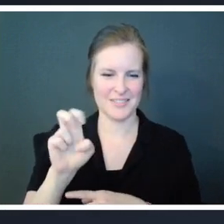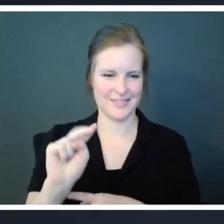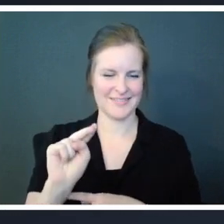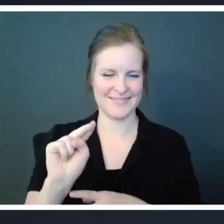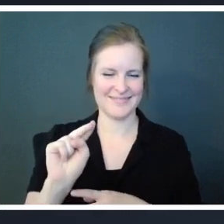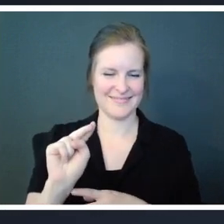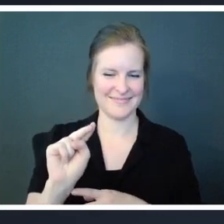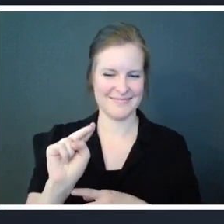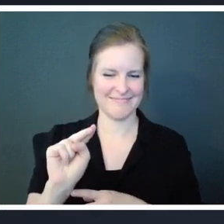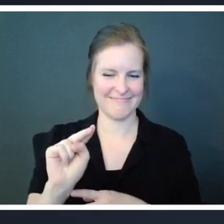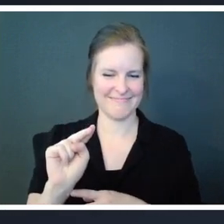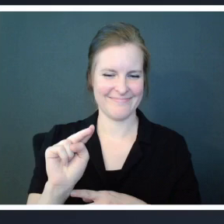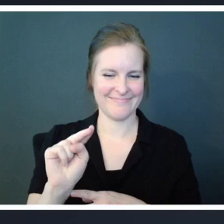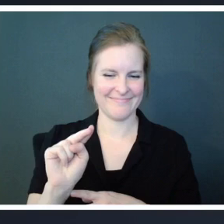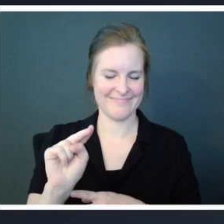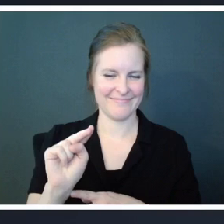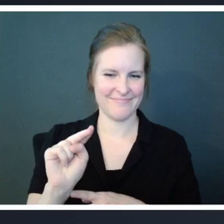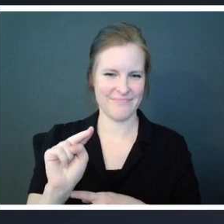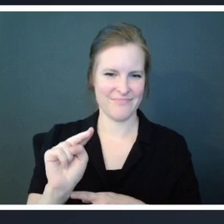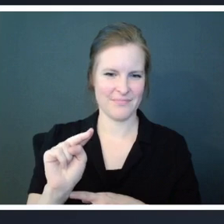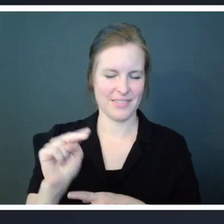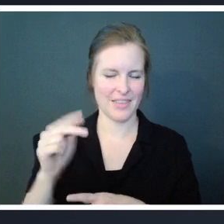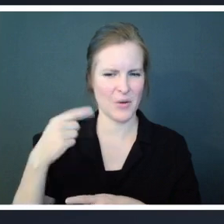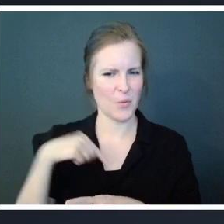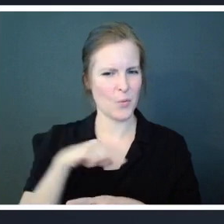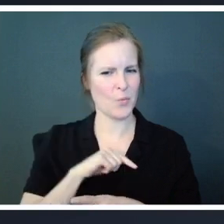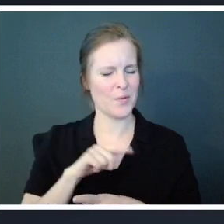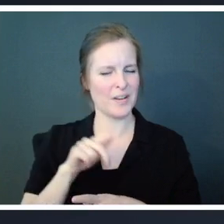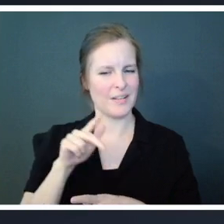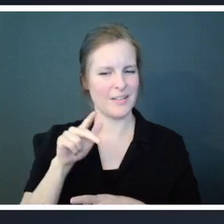it says, "We hear that many elementary teachers aren't always sure how to approach climate